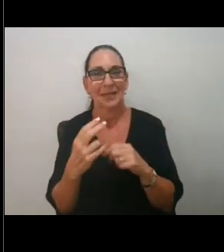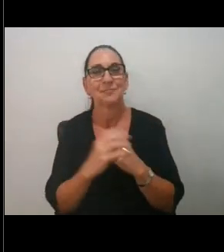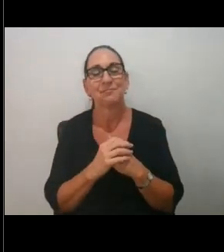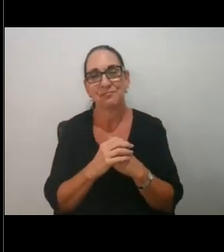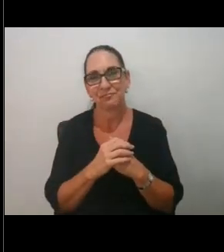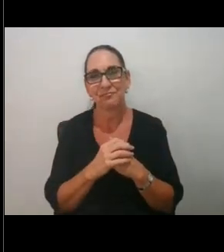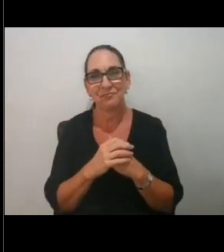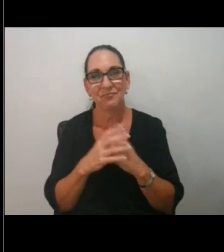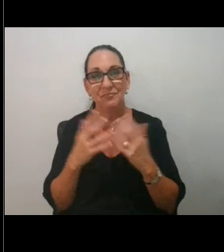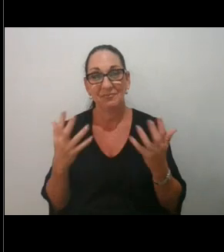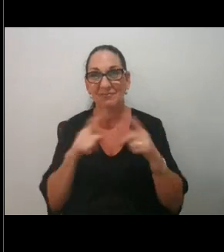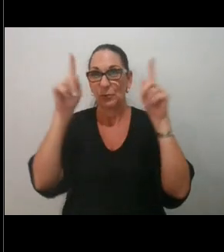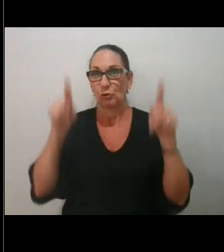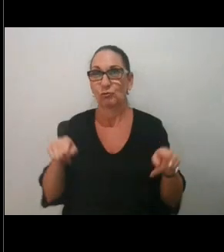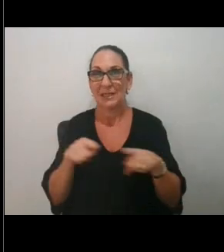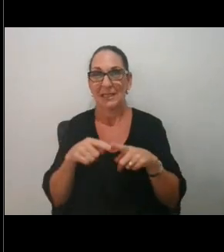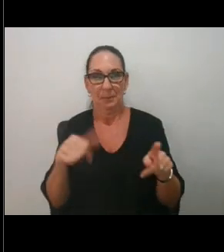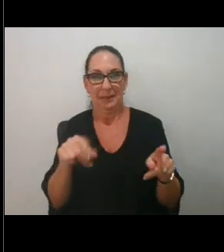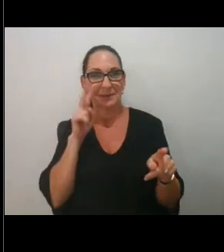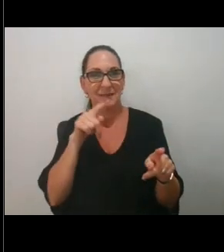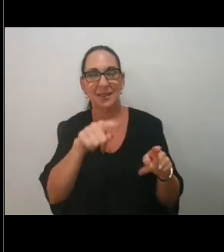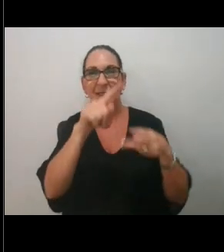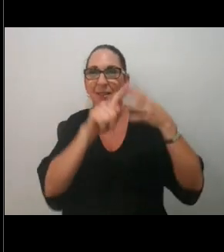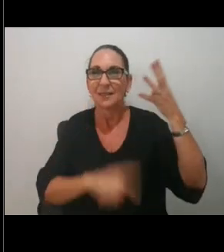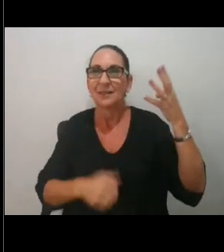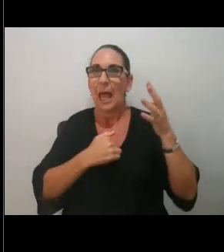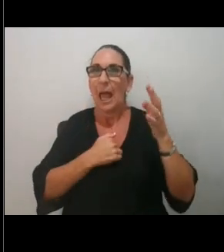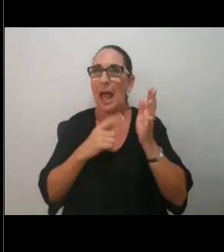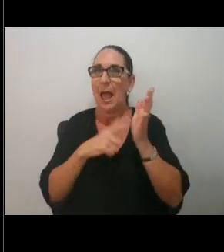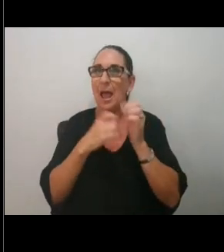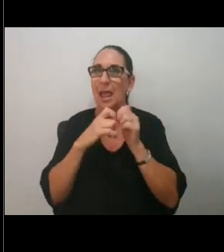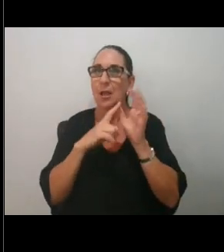the screen now are legal aids contact details if you have any clients or you want to talk